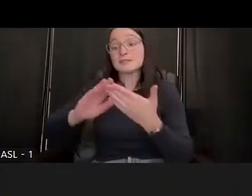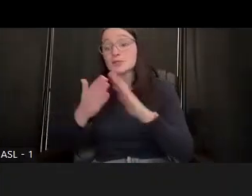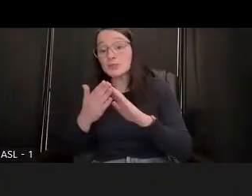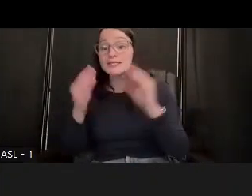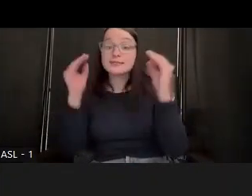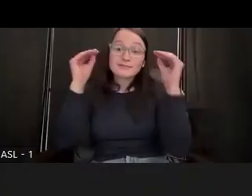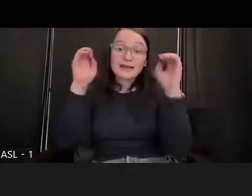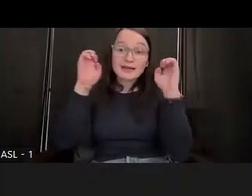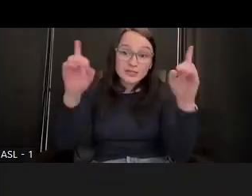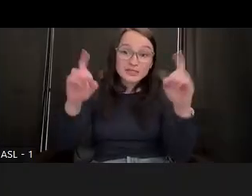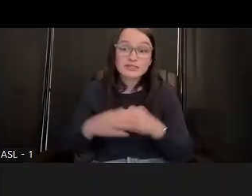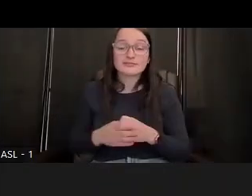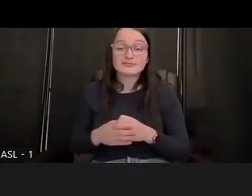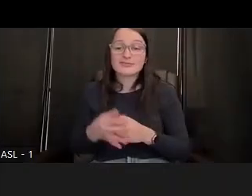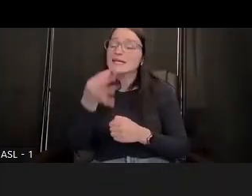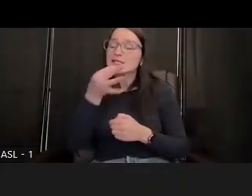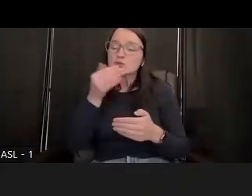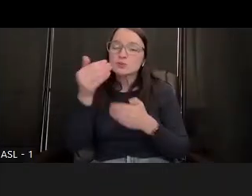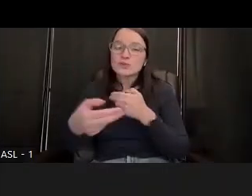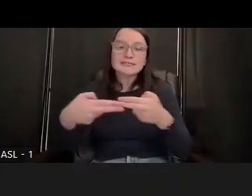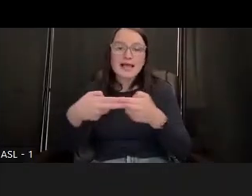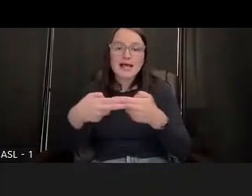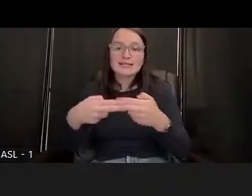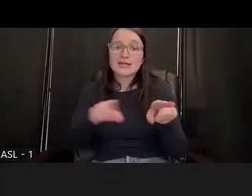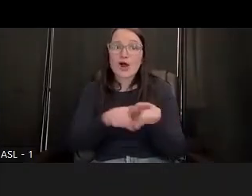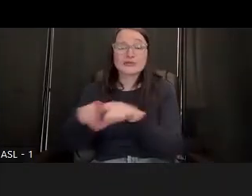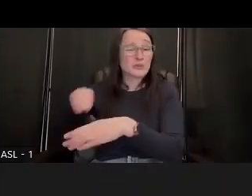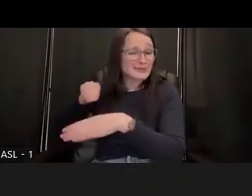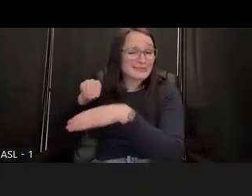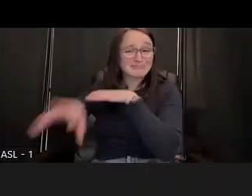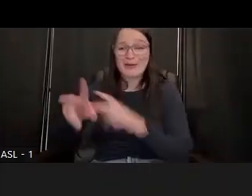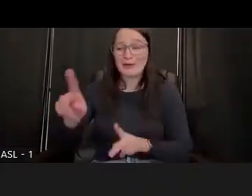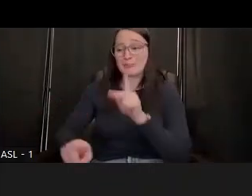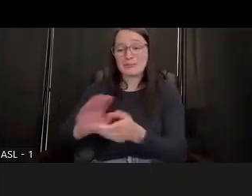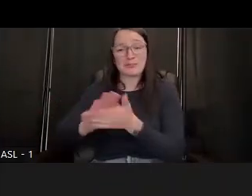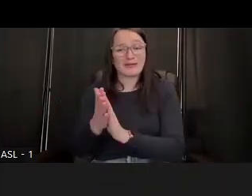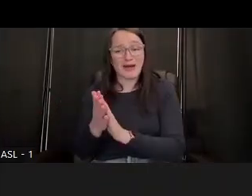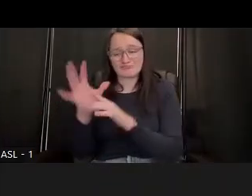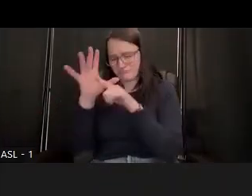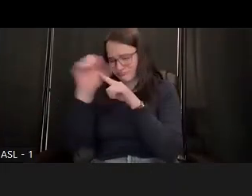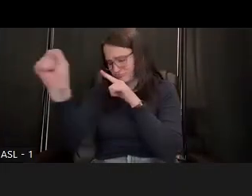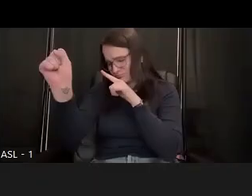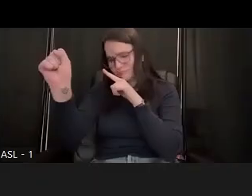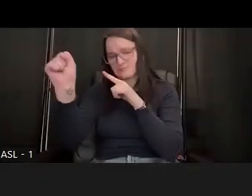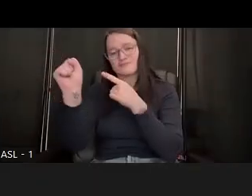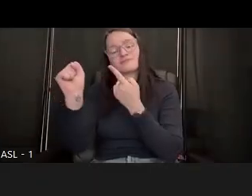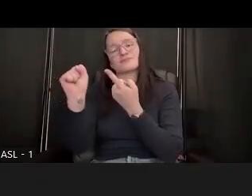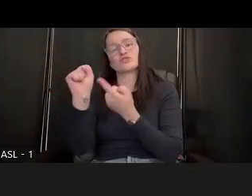upcoming slides, it inspired champions that could influence on the ground hiring and Microsoft again